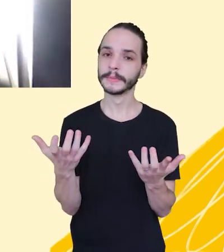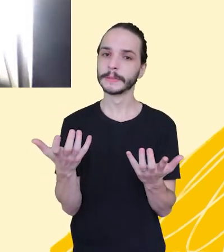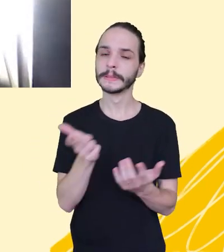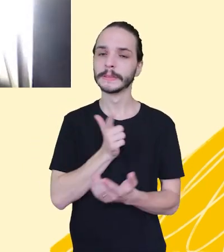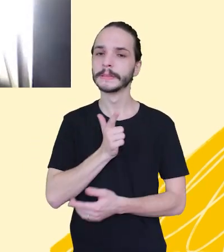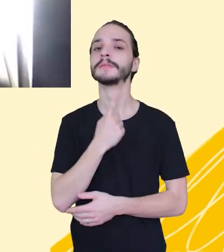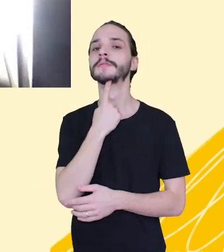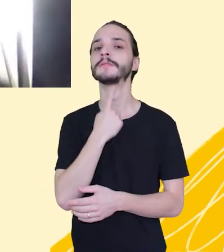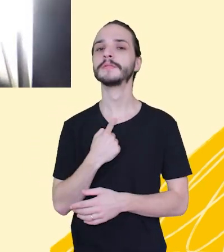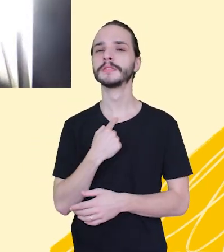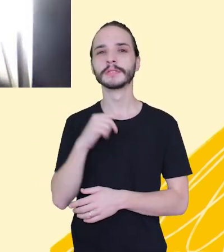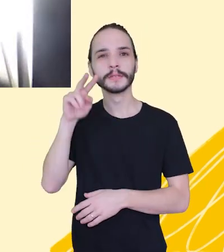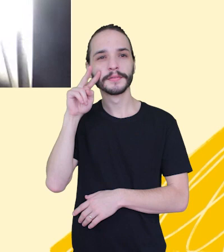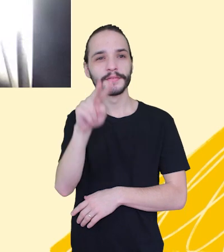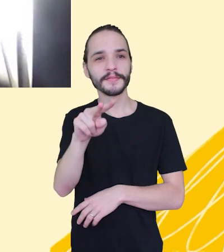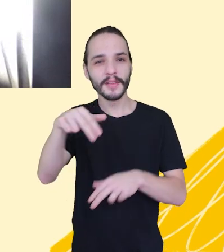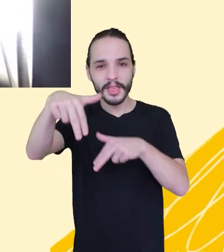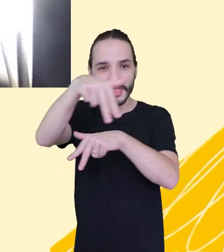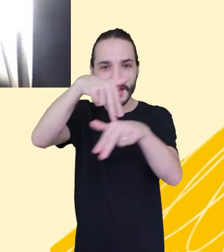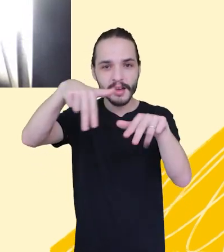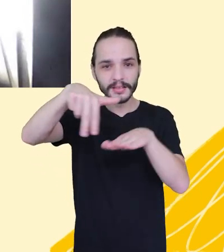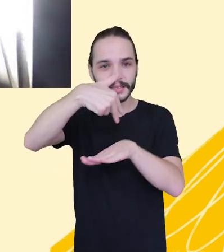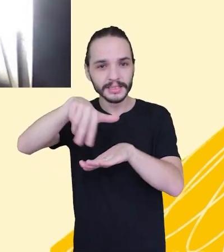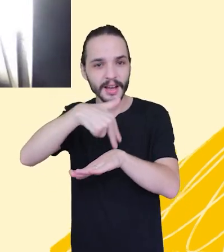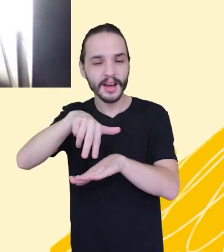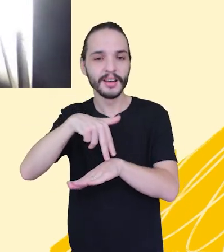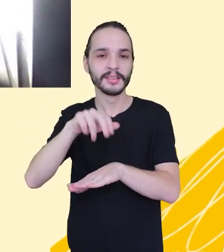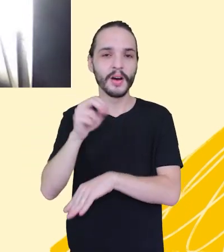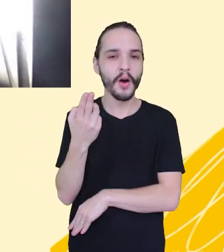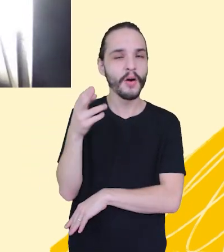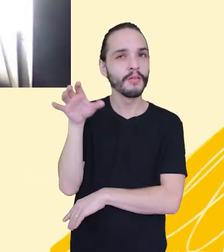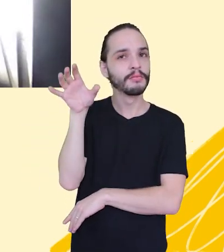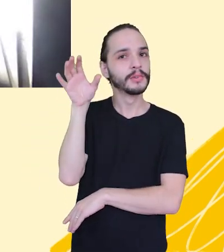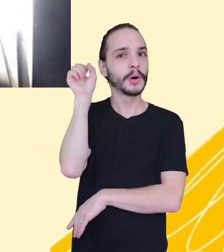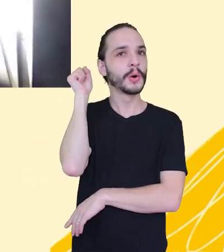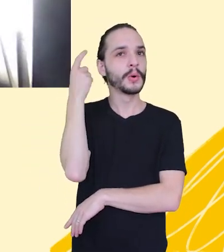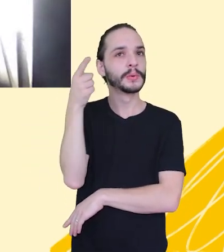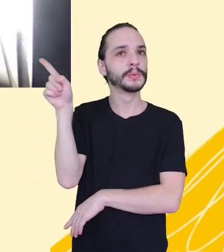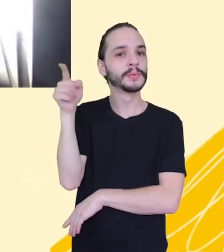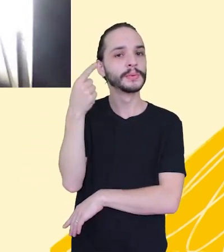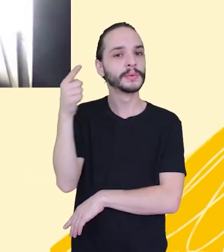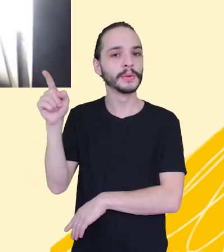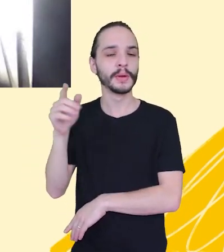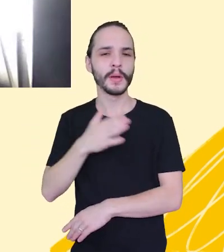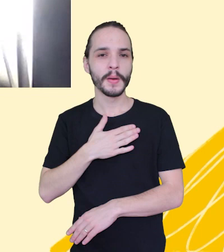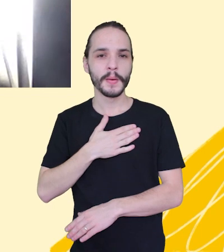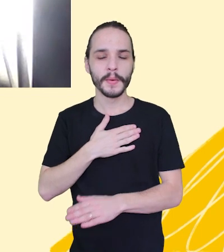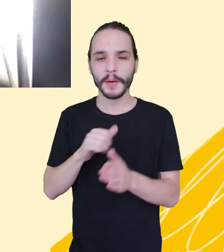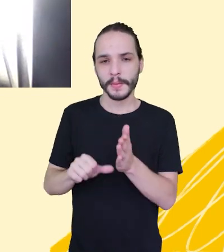I mean, in the first medium-length film I did there was a long a scene with just listening to music.